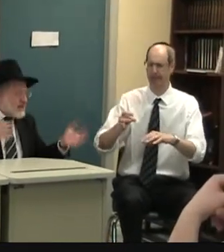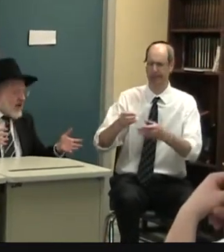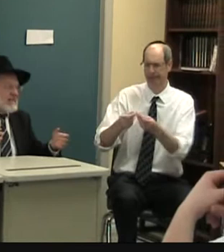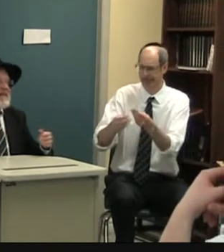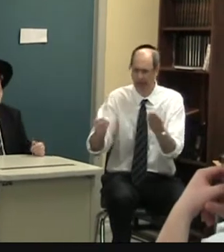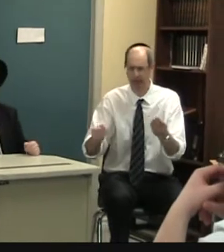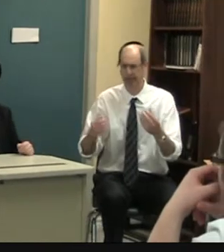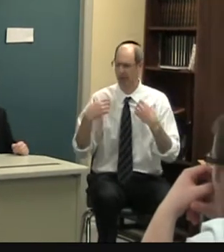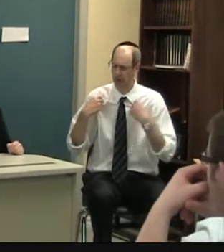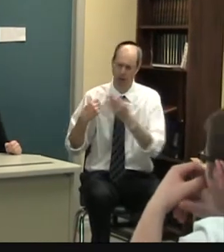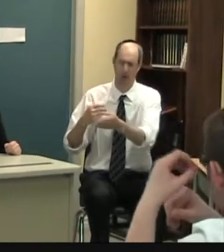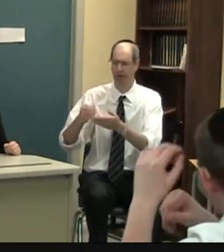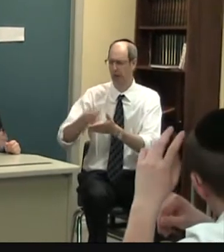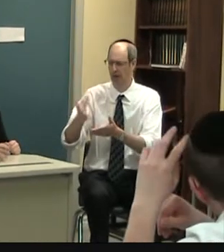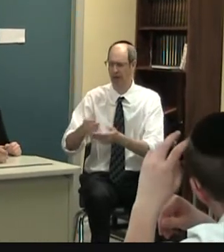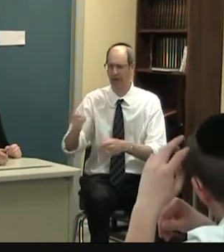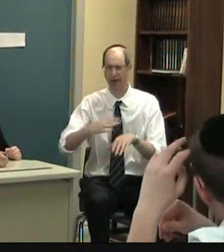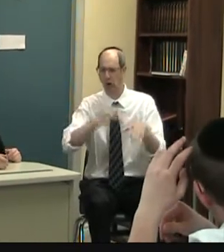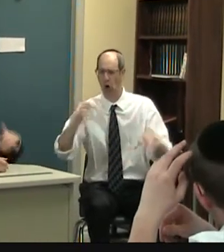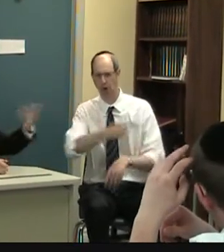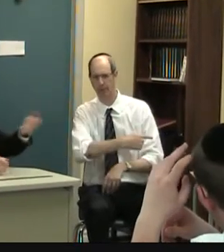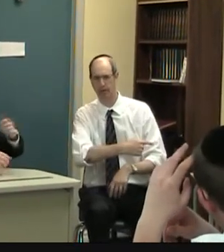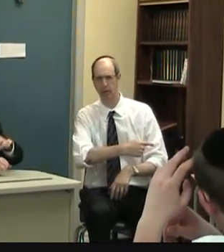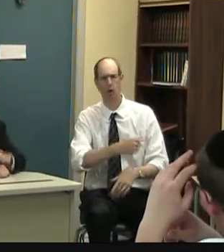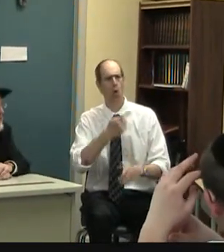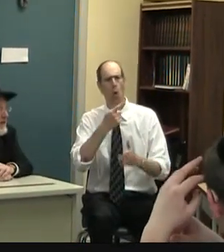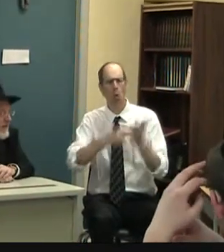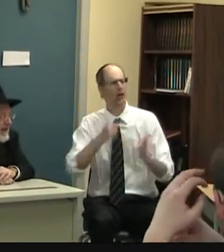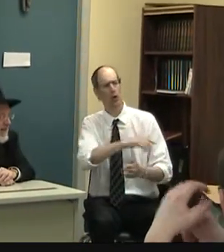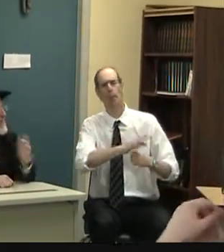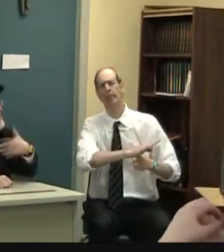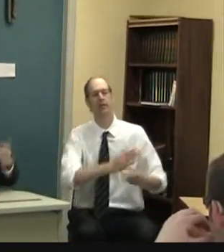textiles and they call over to him and they say what business are you in right like it's a joke